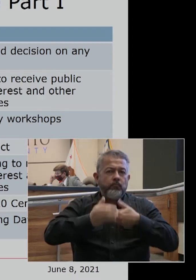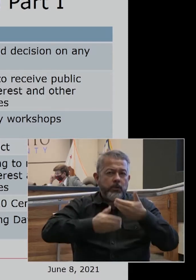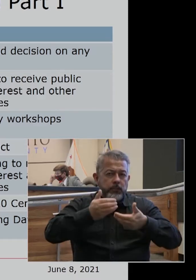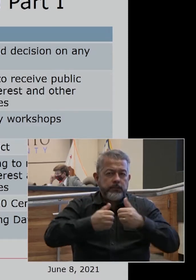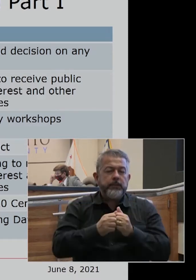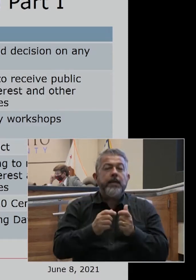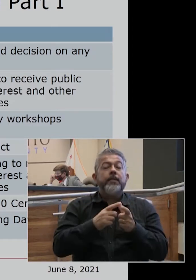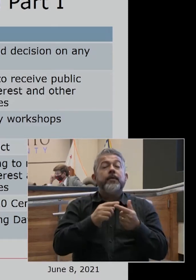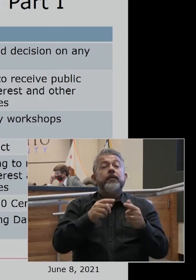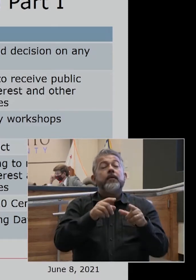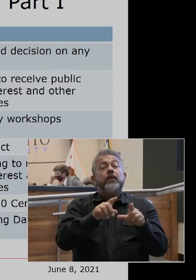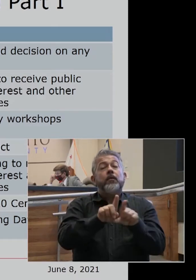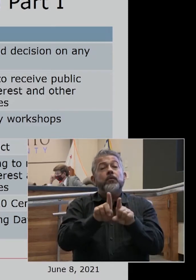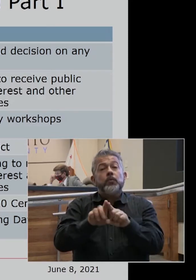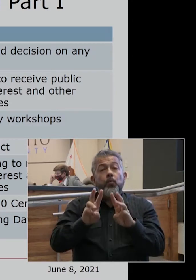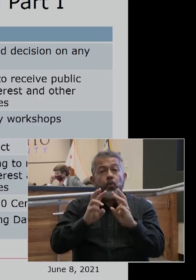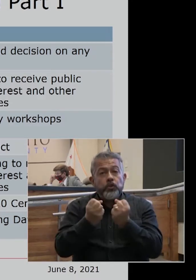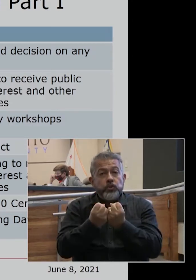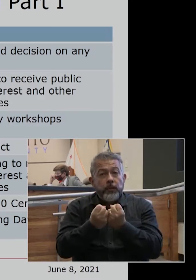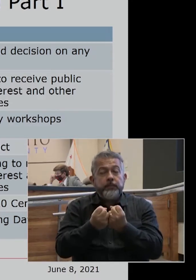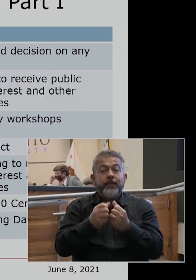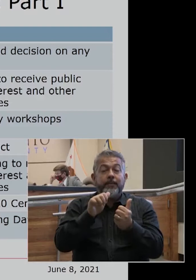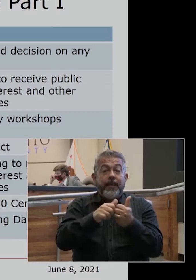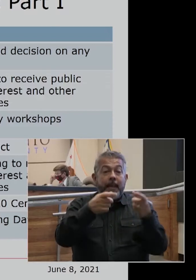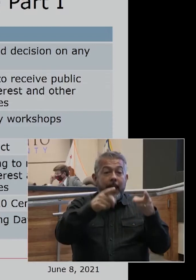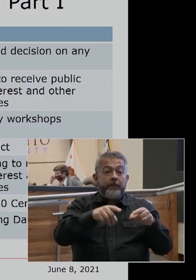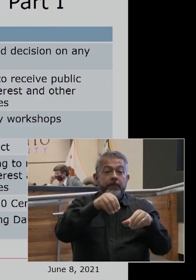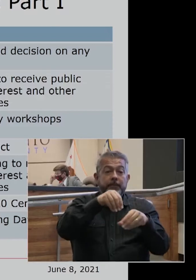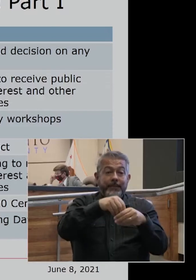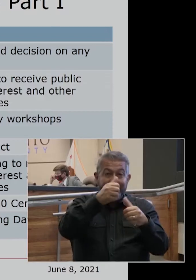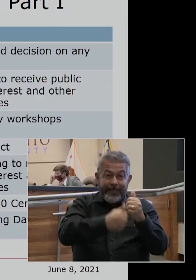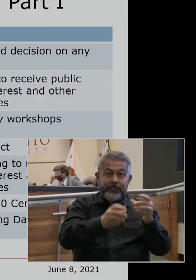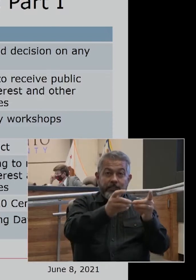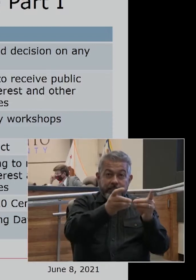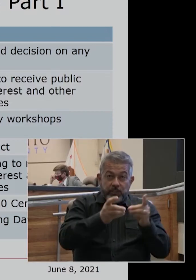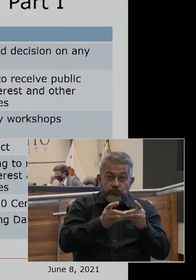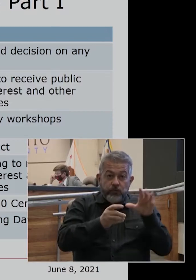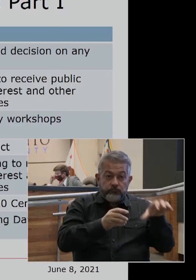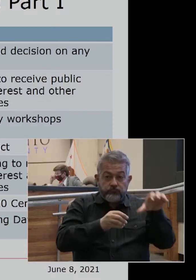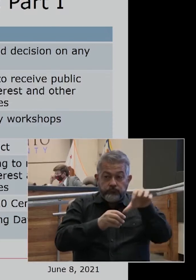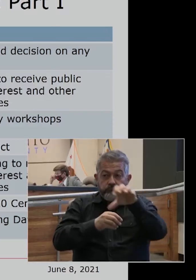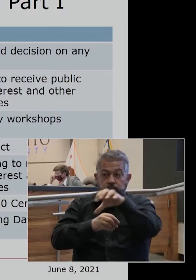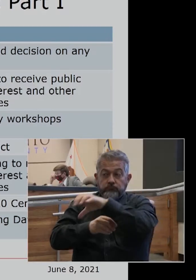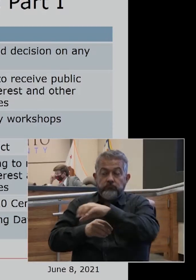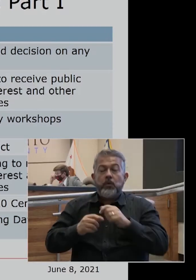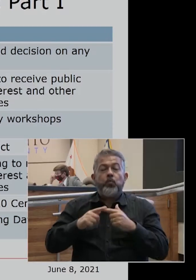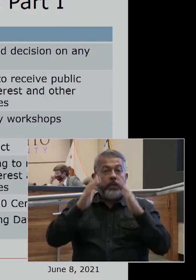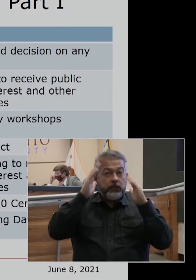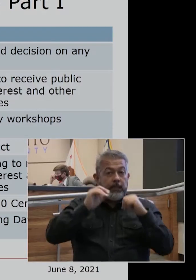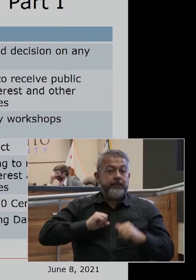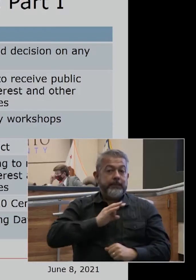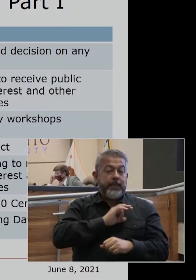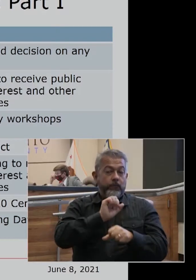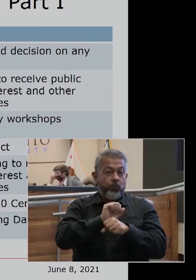BEEN HELD IN YOUR DISTRICTS WHICH WE INTEND TO DO AND STAFF